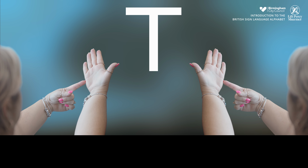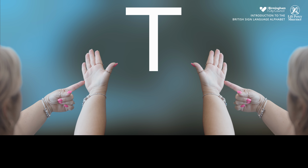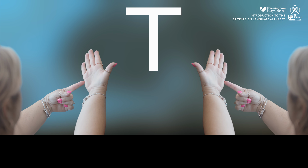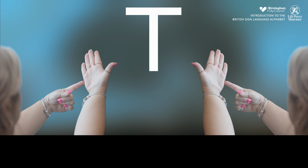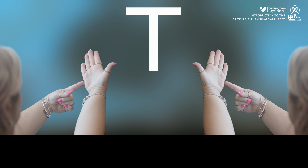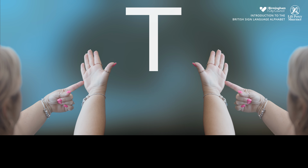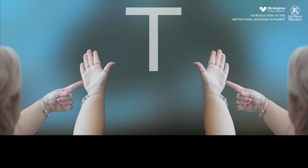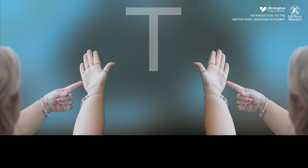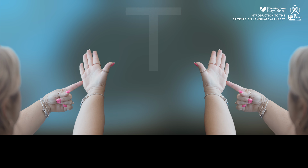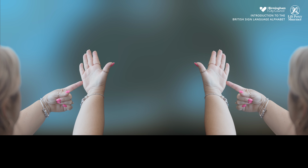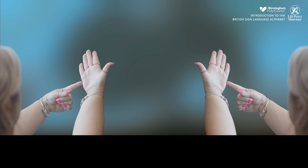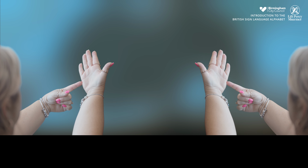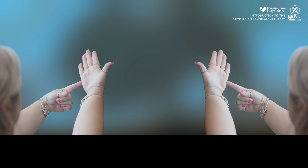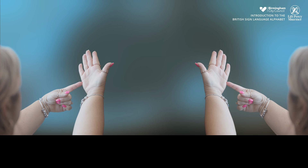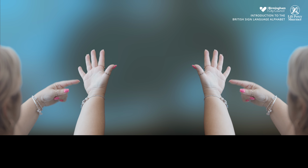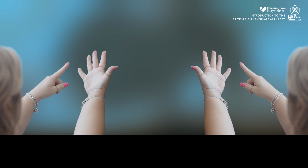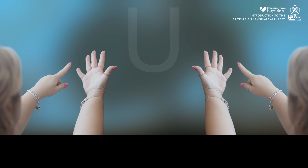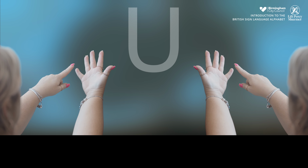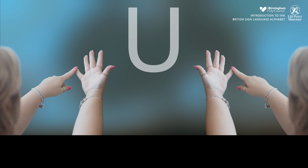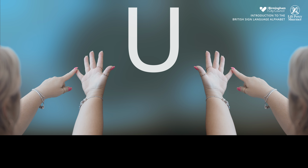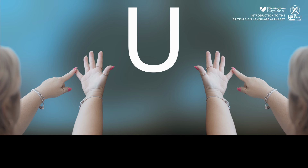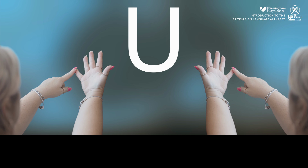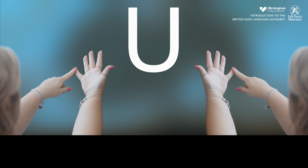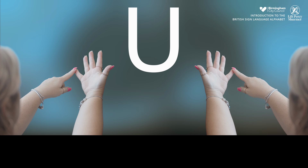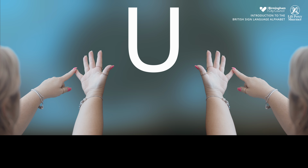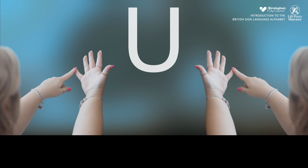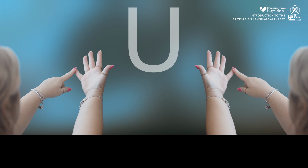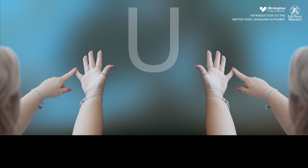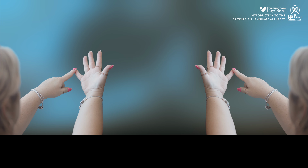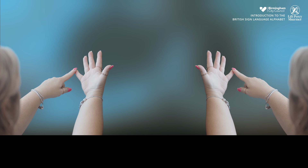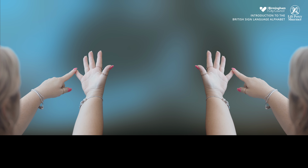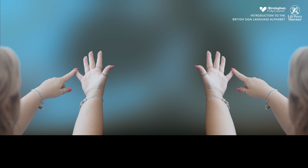T U